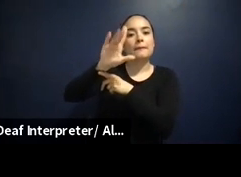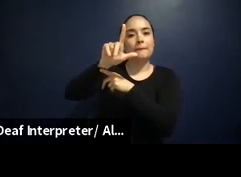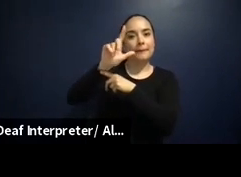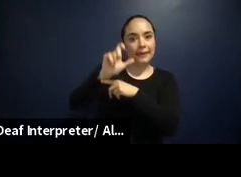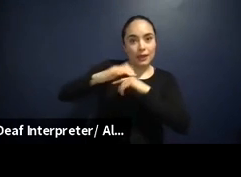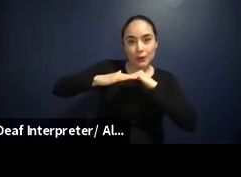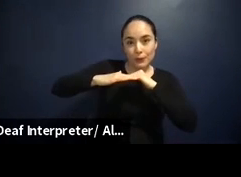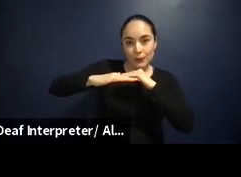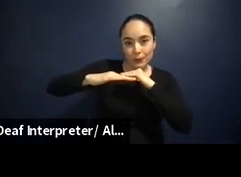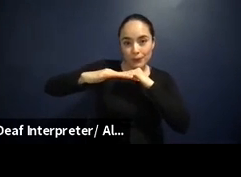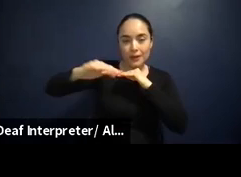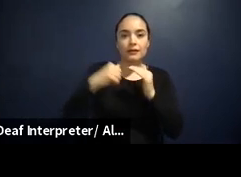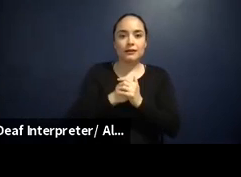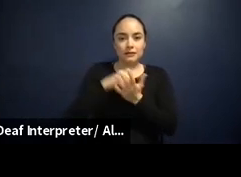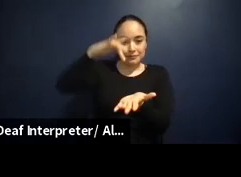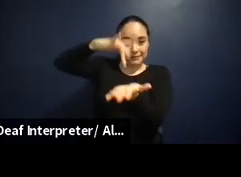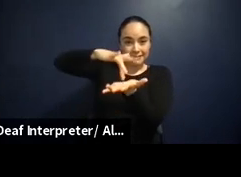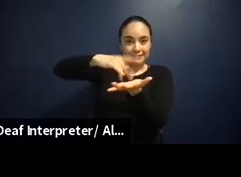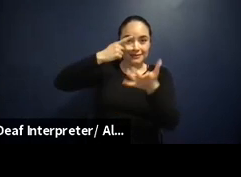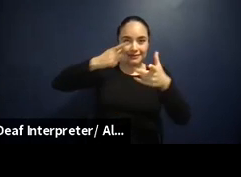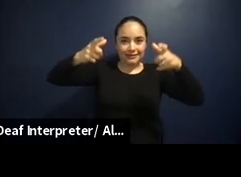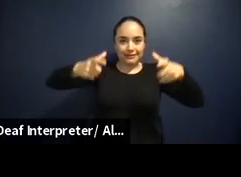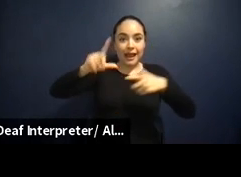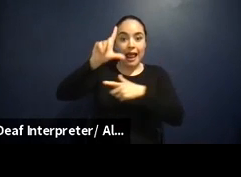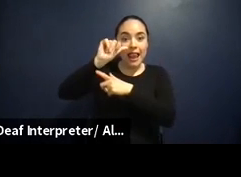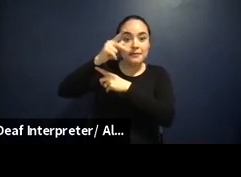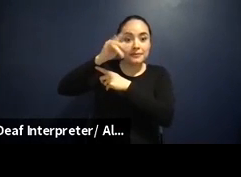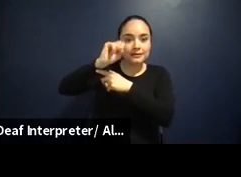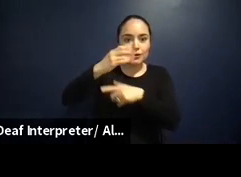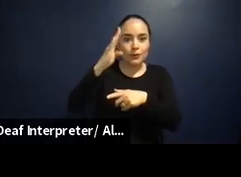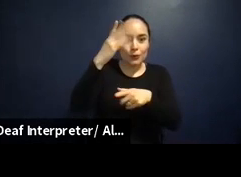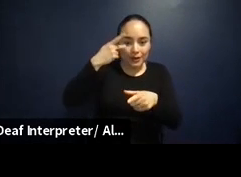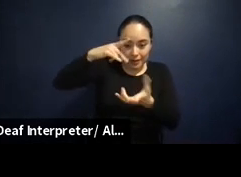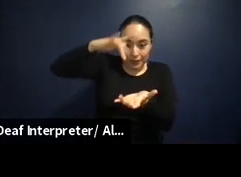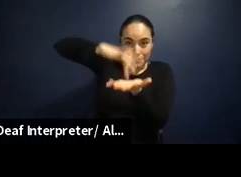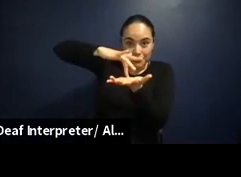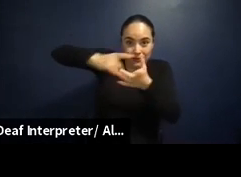of the components of the lapis rock. So all of that material was mined in Ontario, and I've